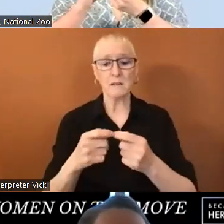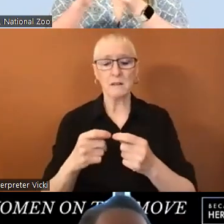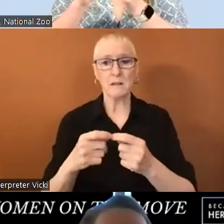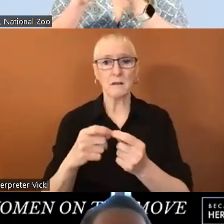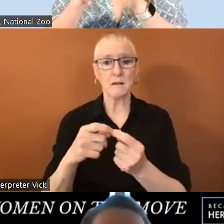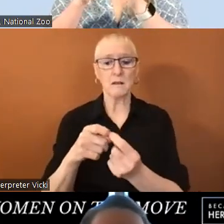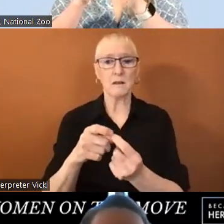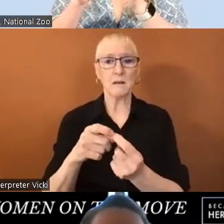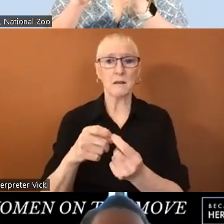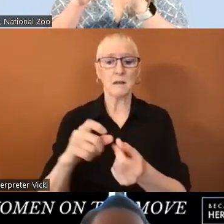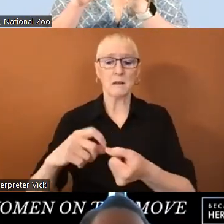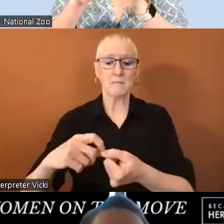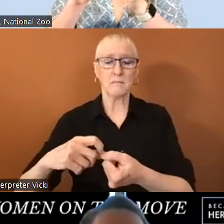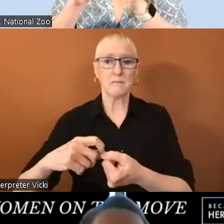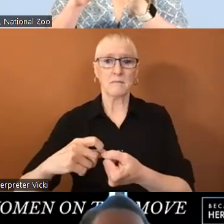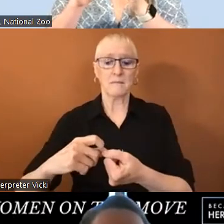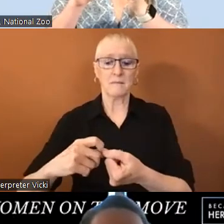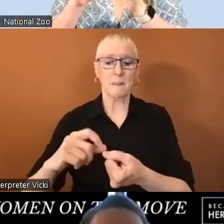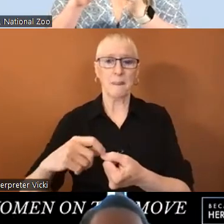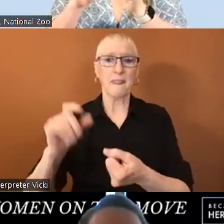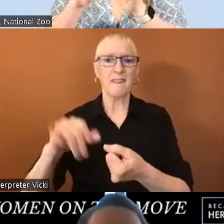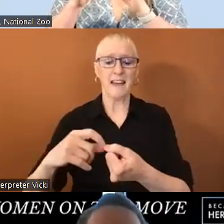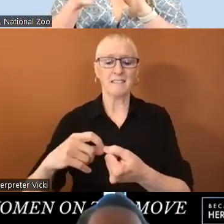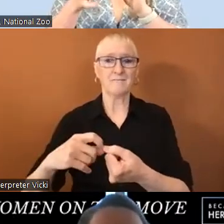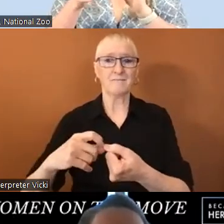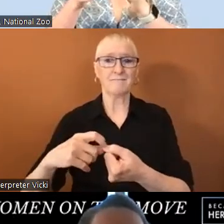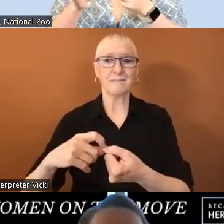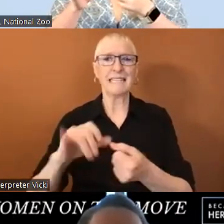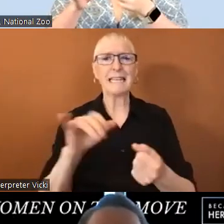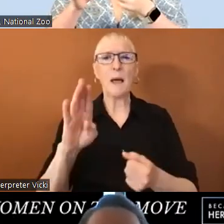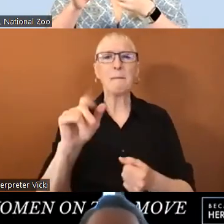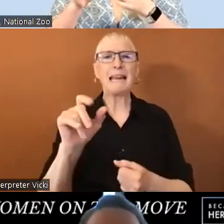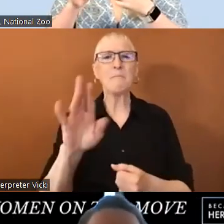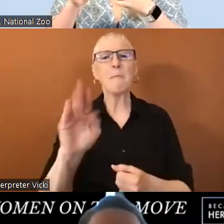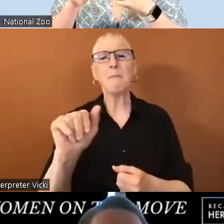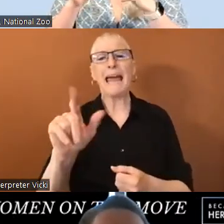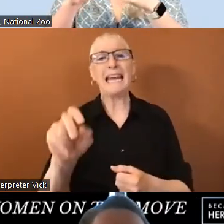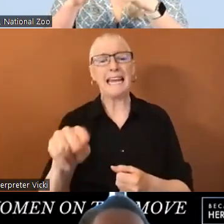thumbnail, for example, this same material is what baleen is made out of and it feels very similar.